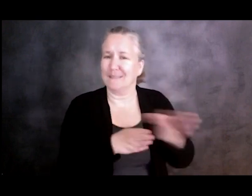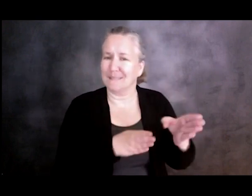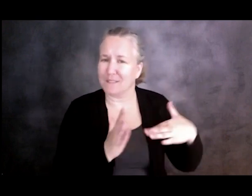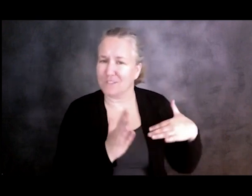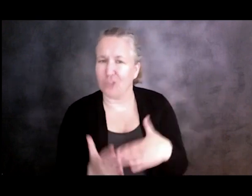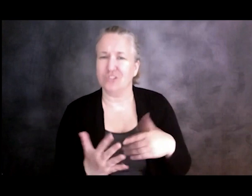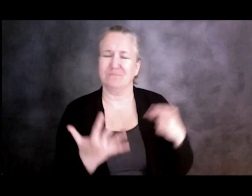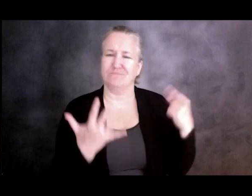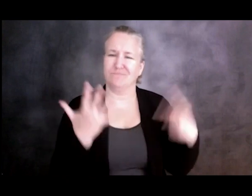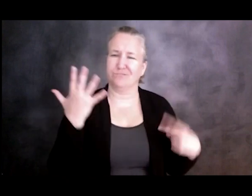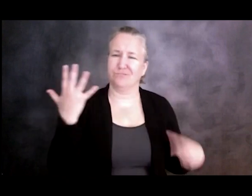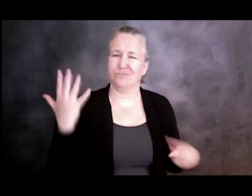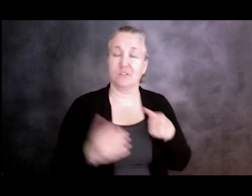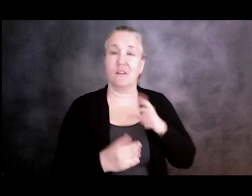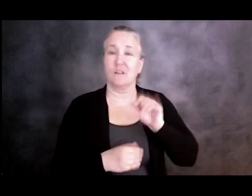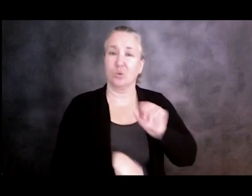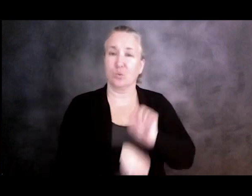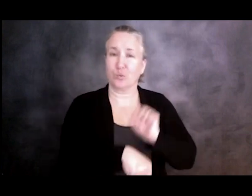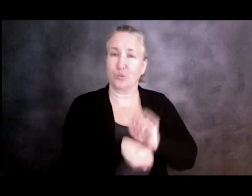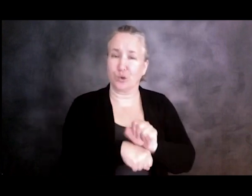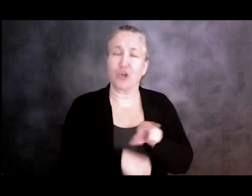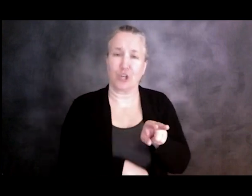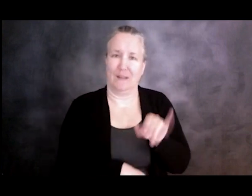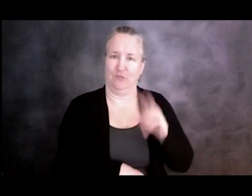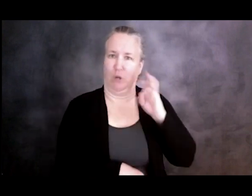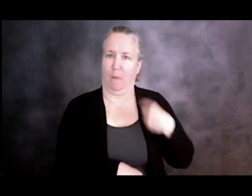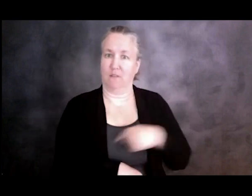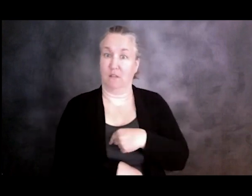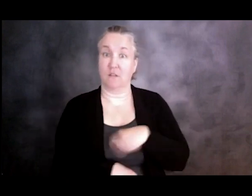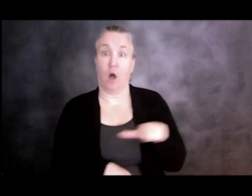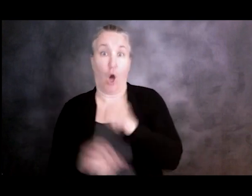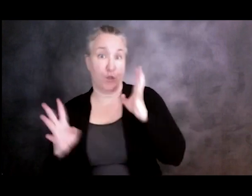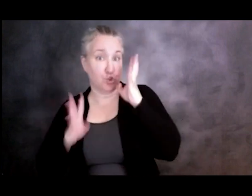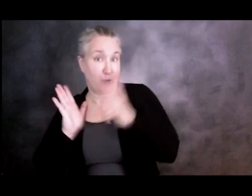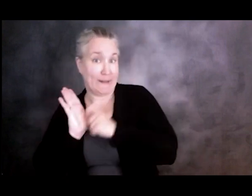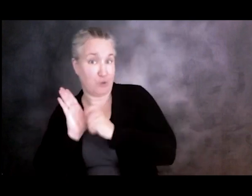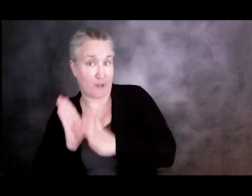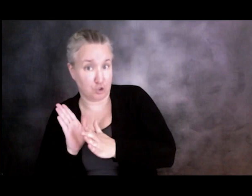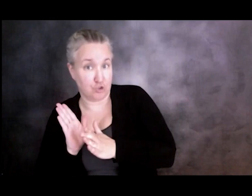And your work reminds us how other creative writers-- and for me, at least, immediately,